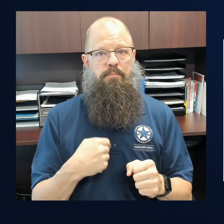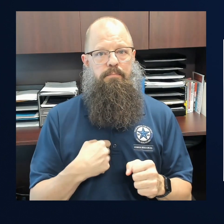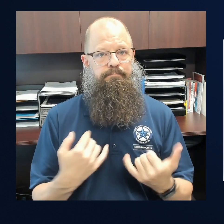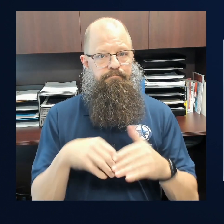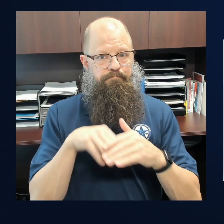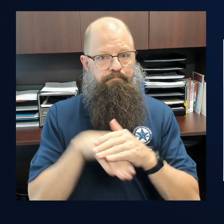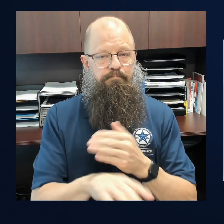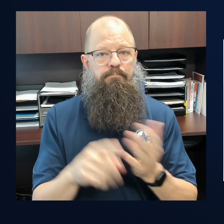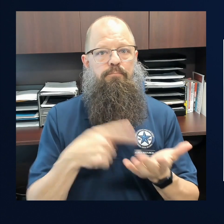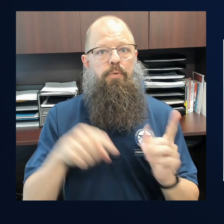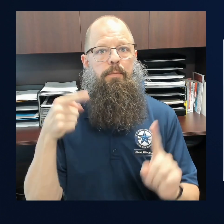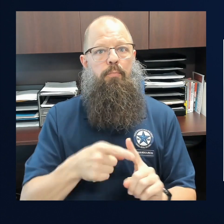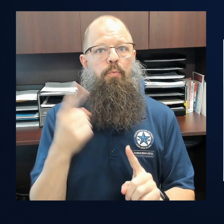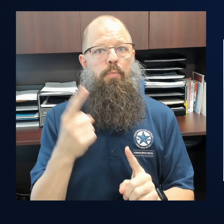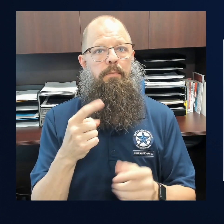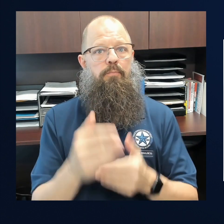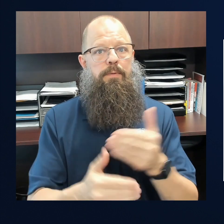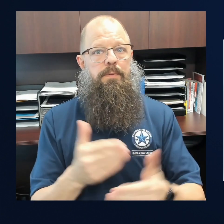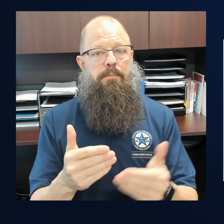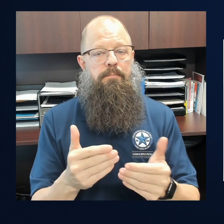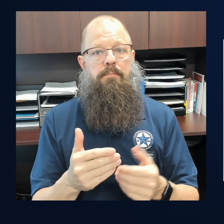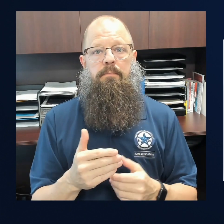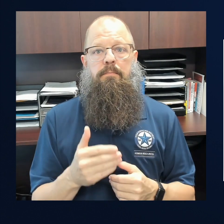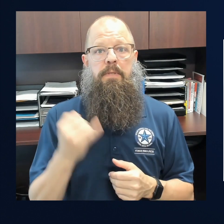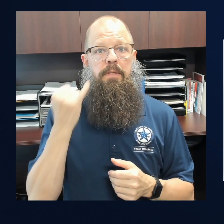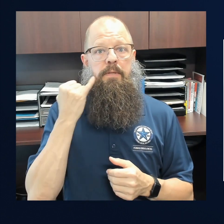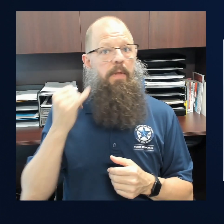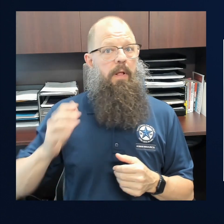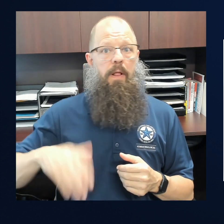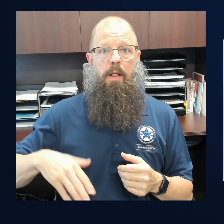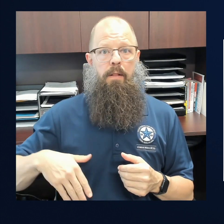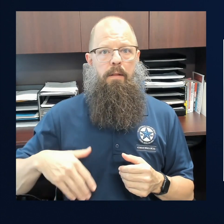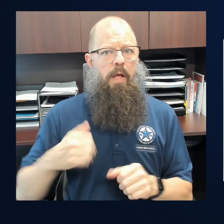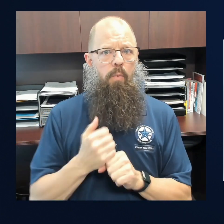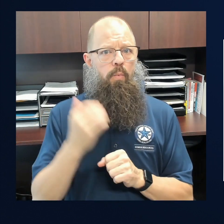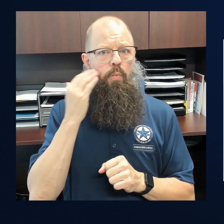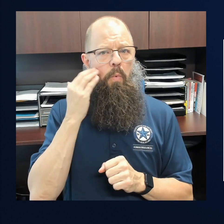Now we want to make sure that we've gone into Checkpoint #1 and understand the process. If